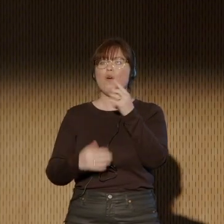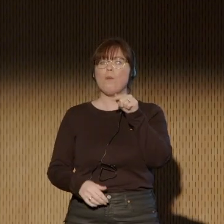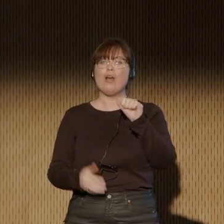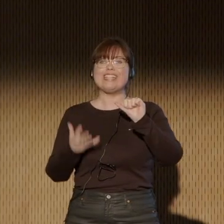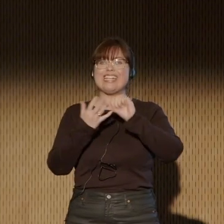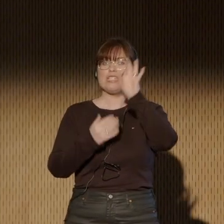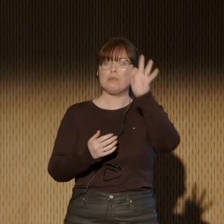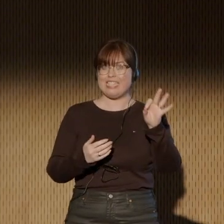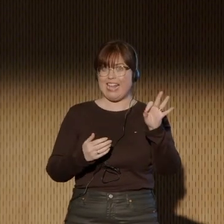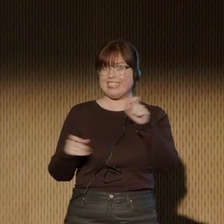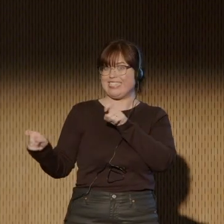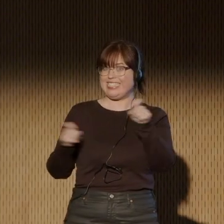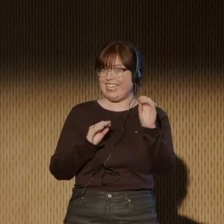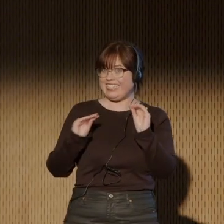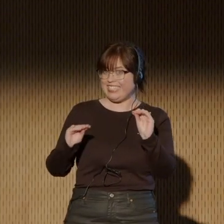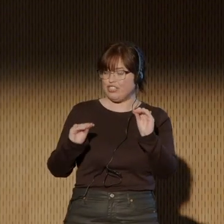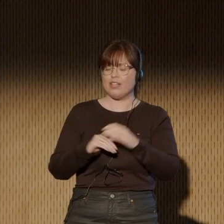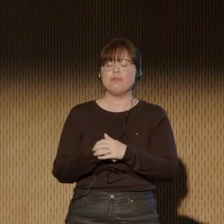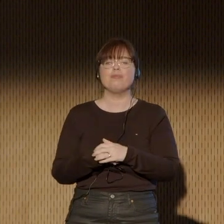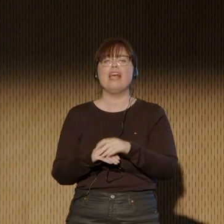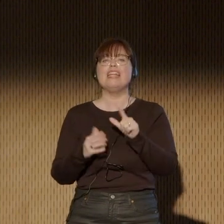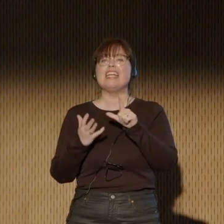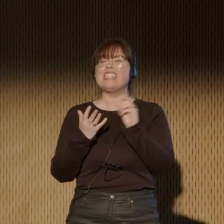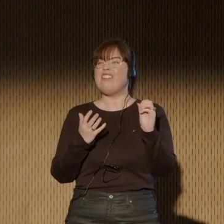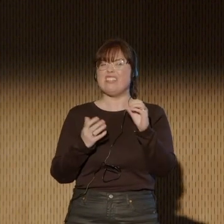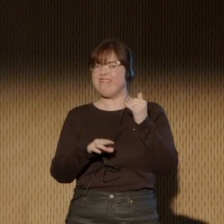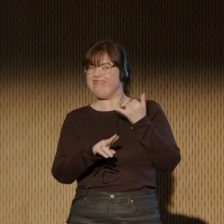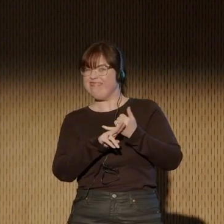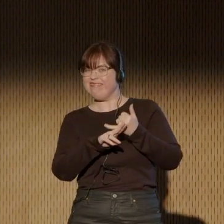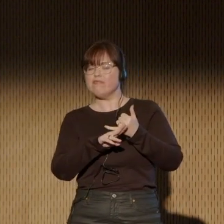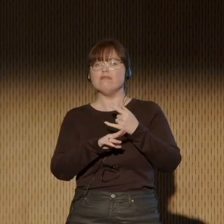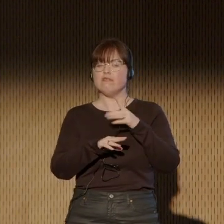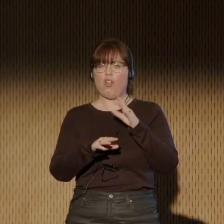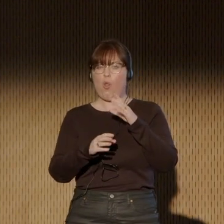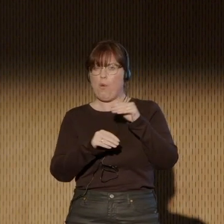were still teaching, and 70% of those who weren't, were still using UDL. So again showing the kind of